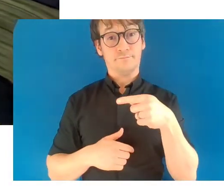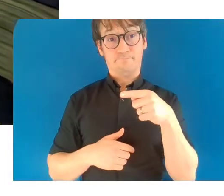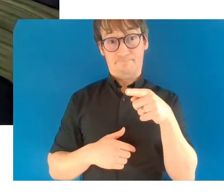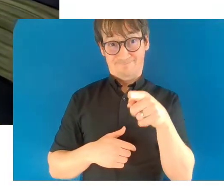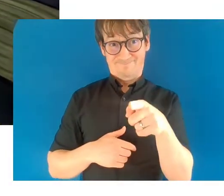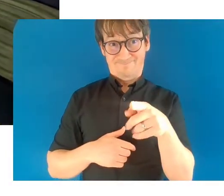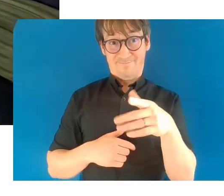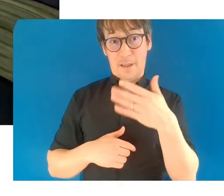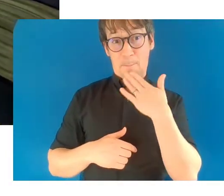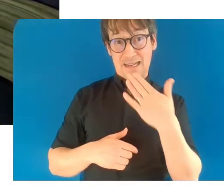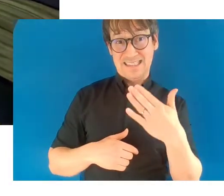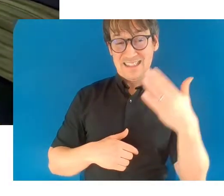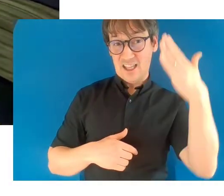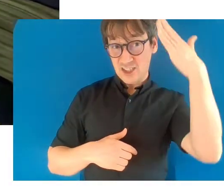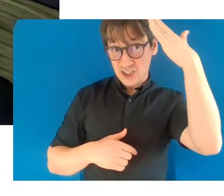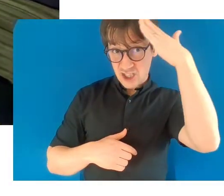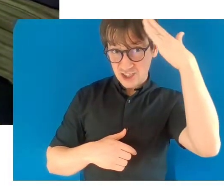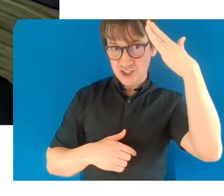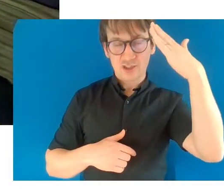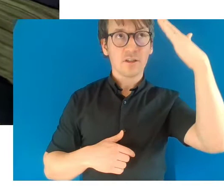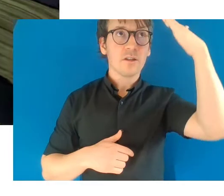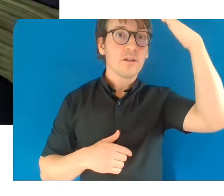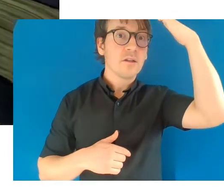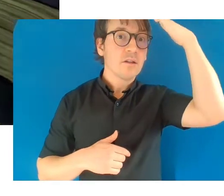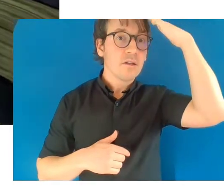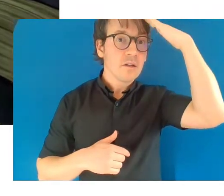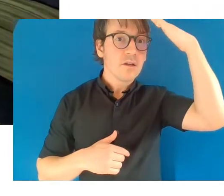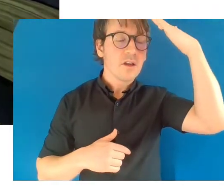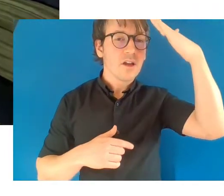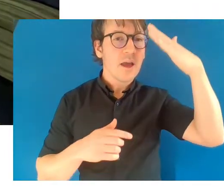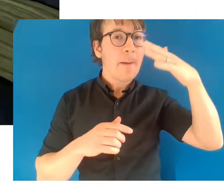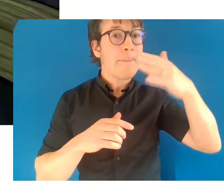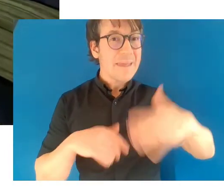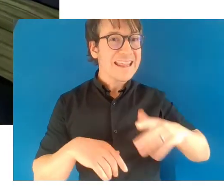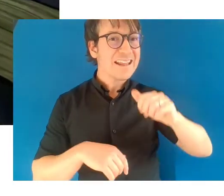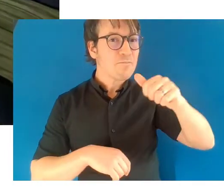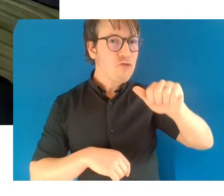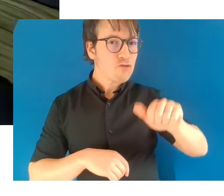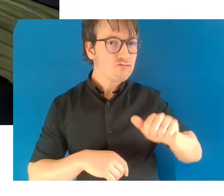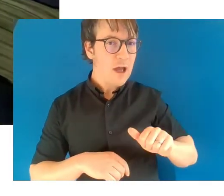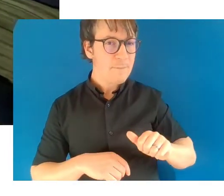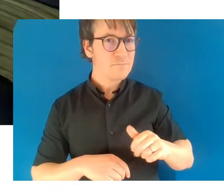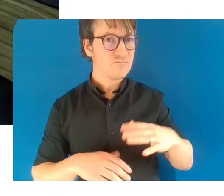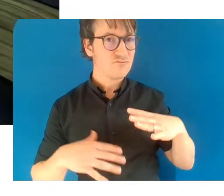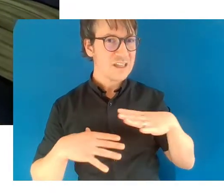If Alex touches Pepper’s head, Pepper is programmed to sense that touch and react.